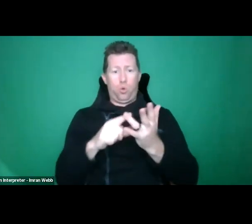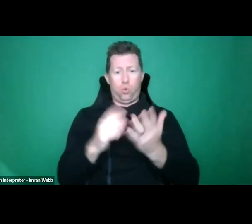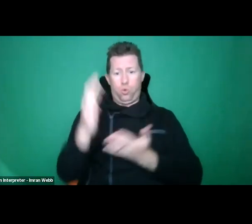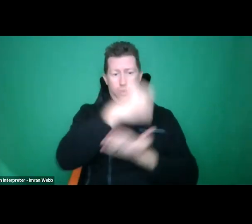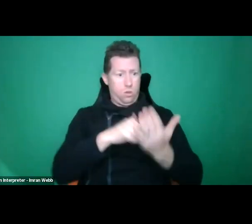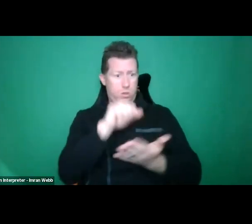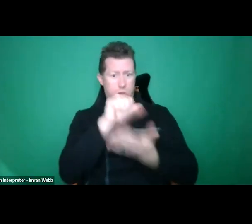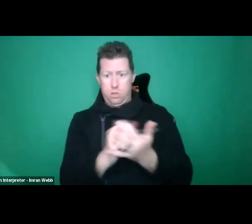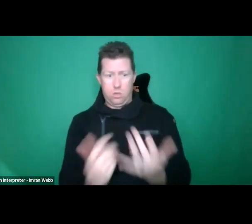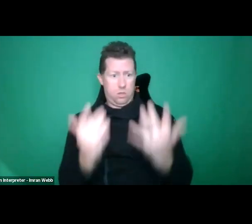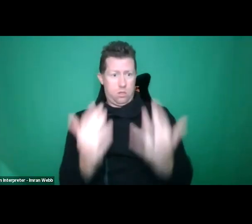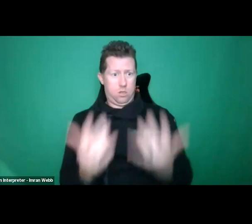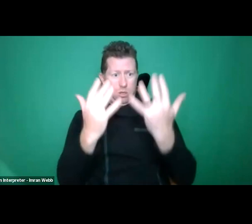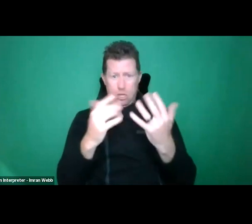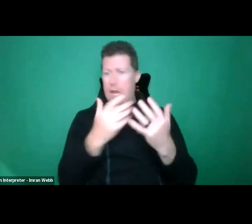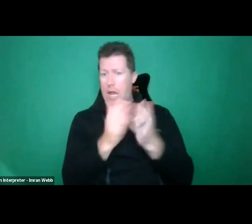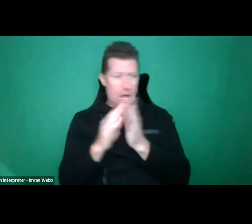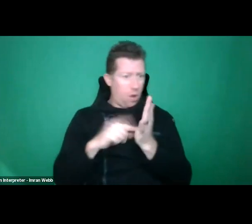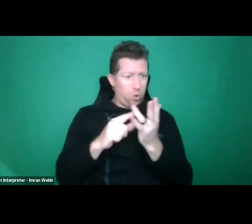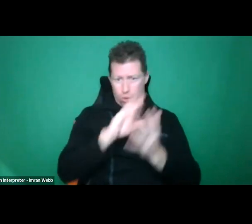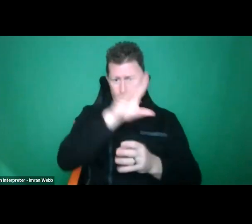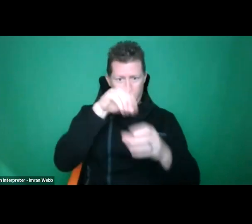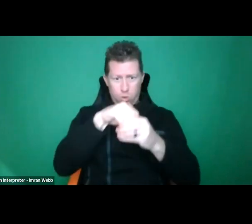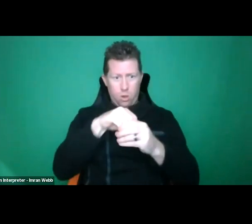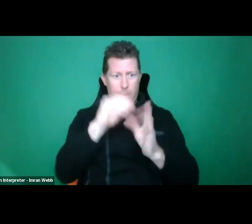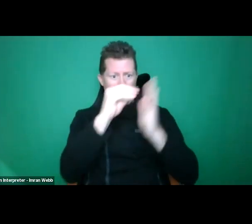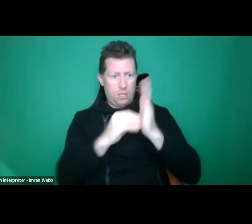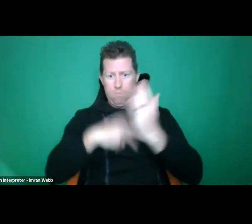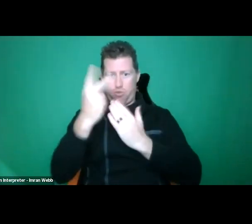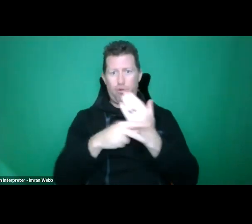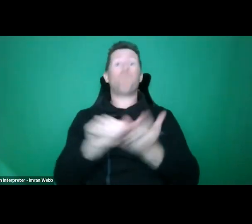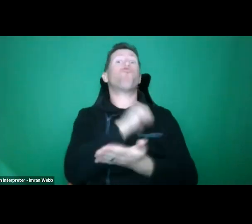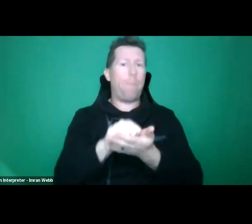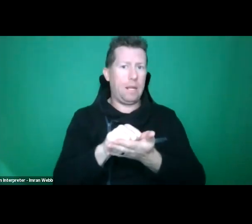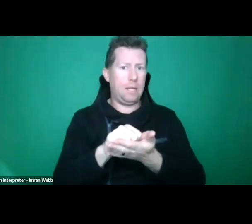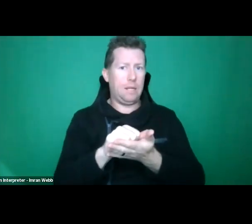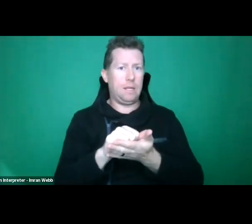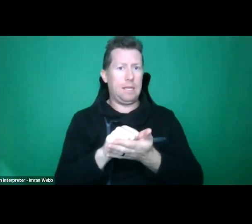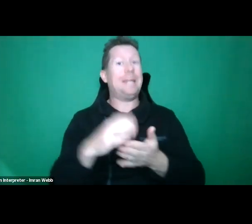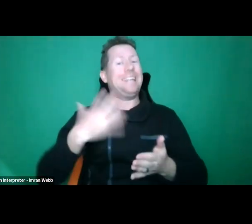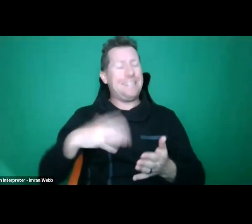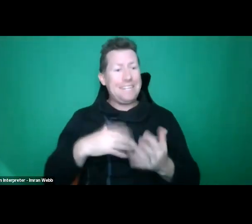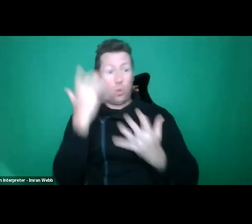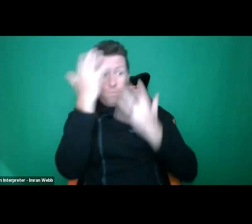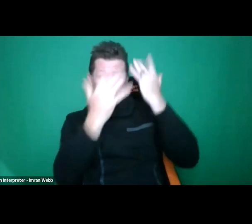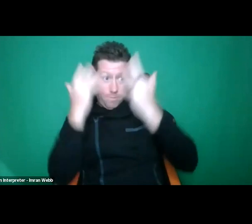to develop and implement policies and programs. And it notes that this must be done with consideration to appropriate safeguards